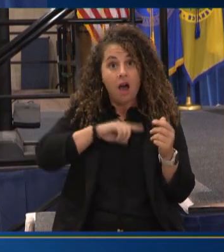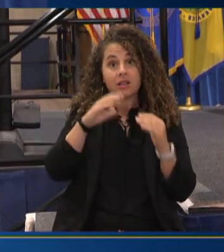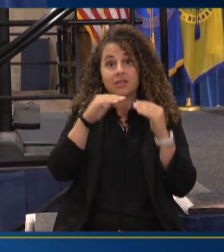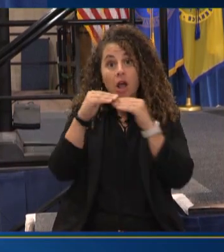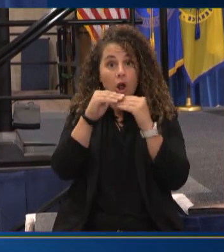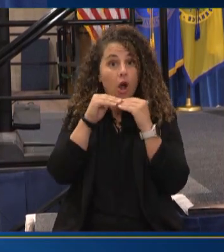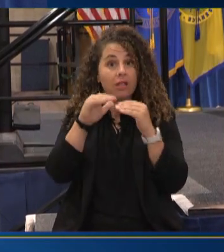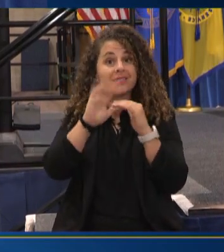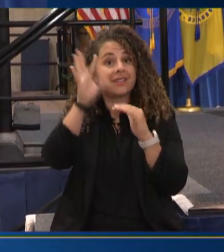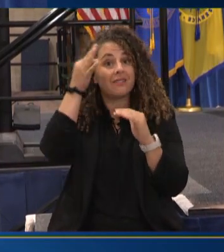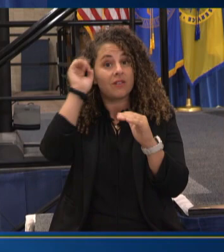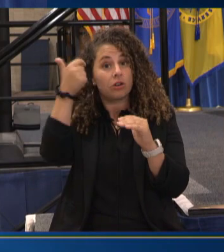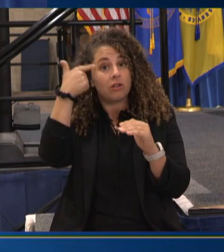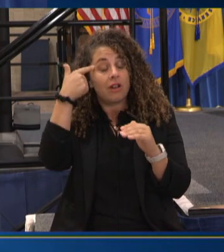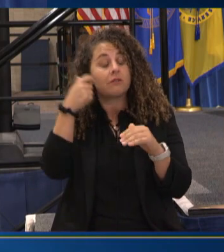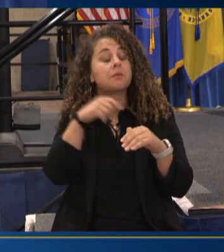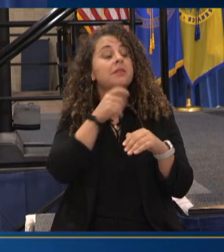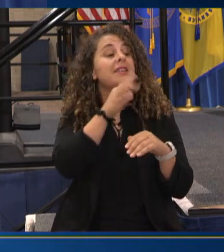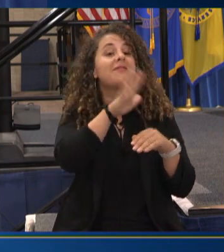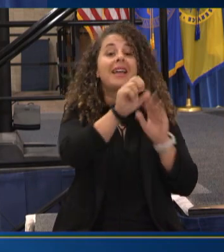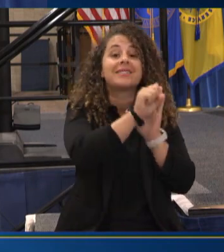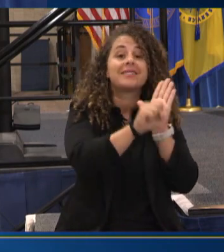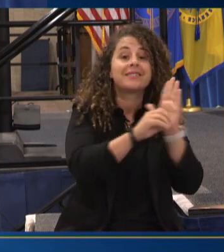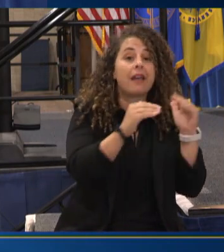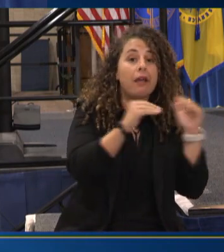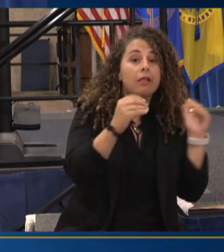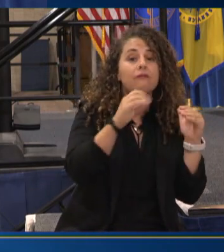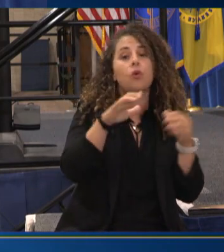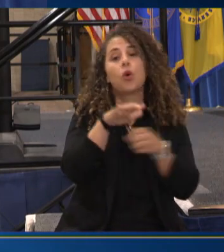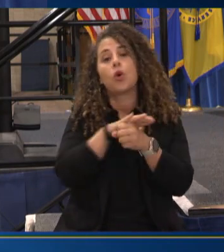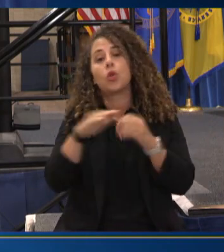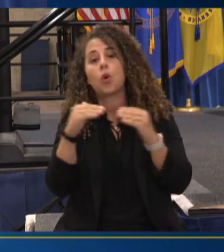the federal government, whether that's at a state level, a local level, or our